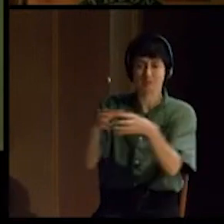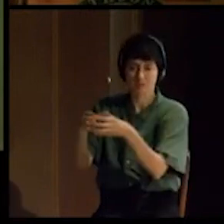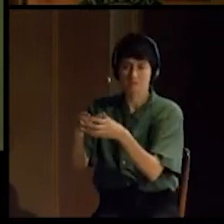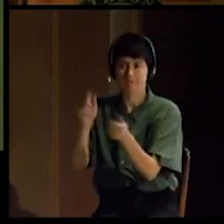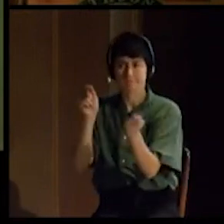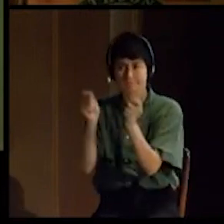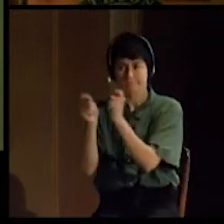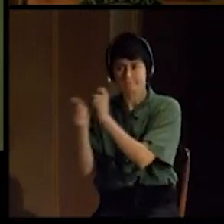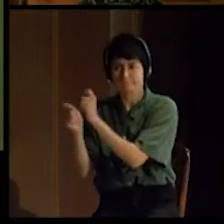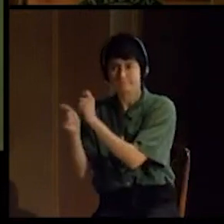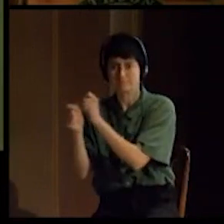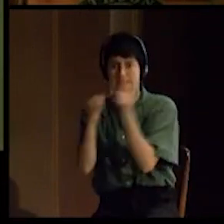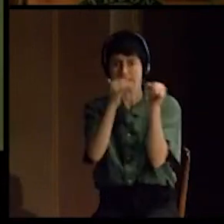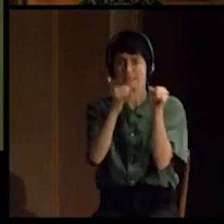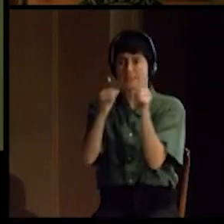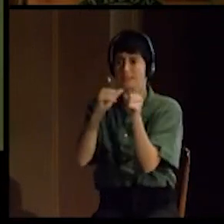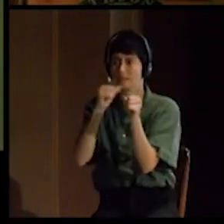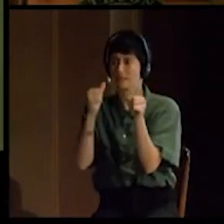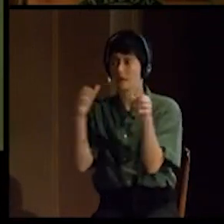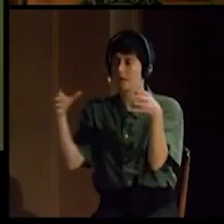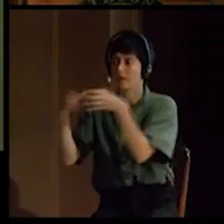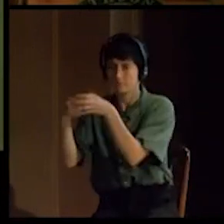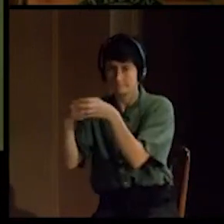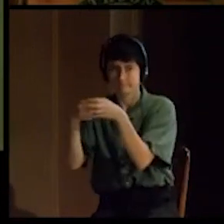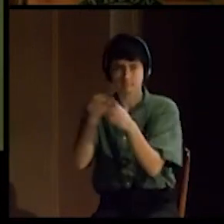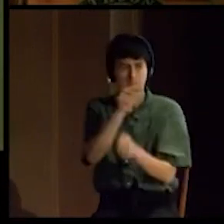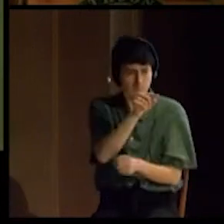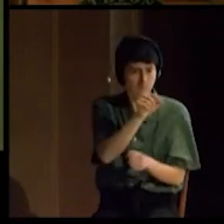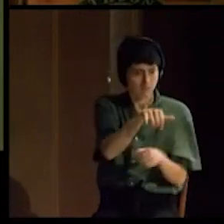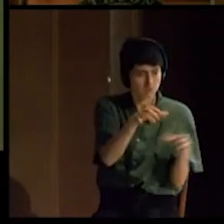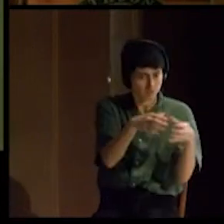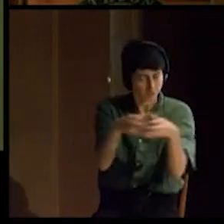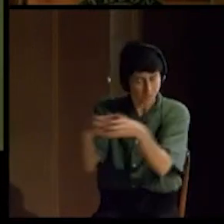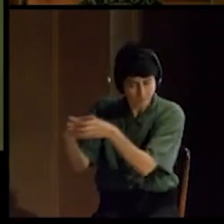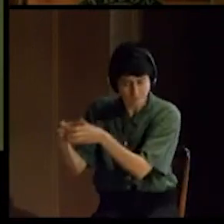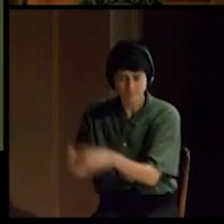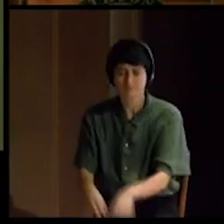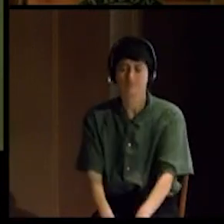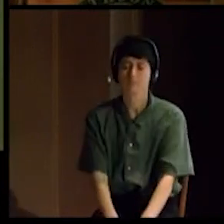Highland birds have evolved heat absorptive dark down independent of their downy feathers.